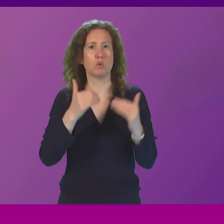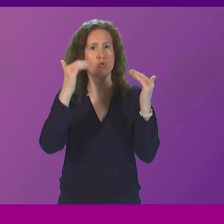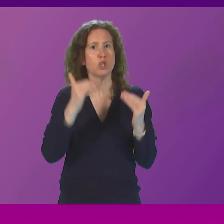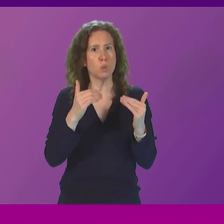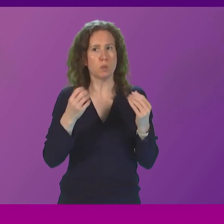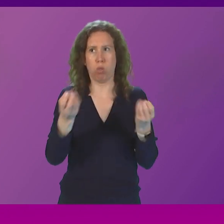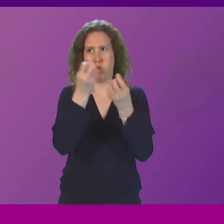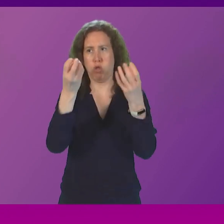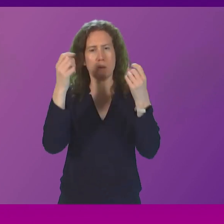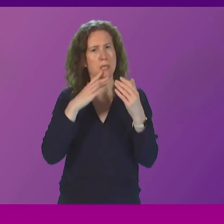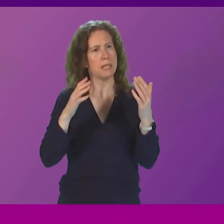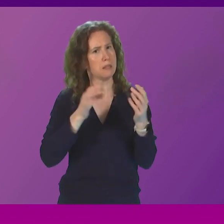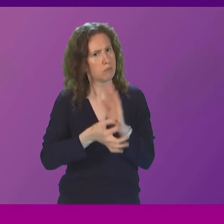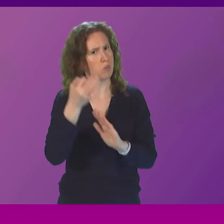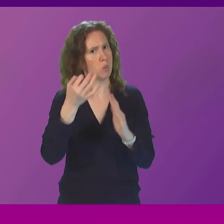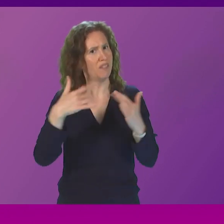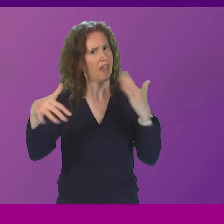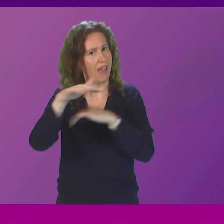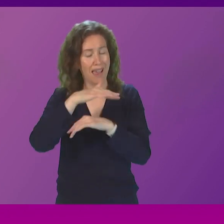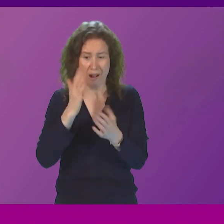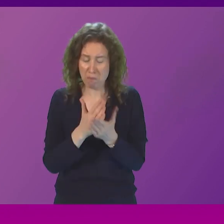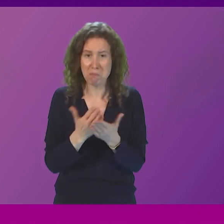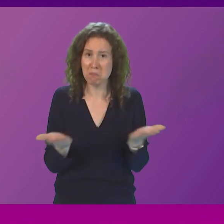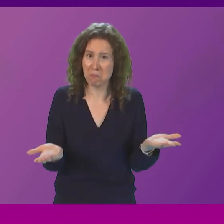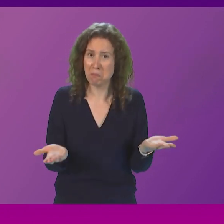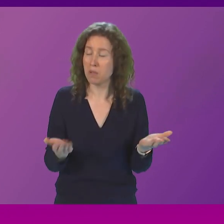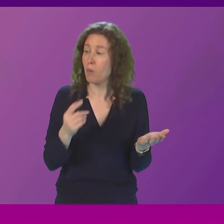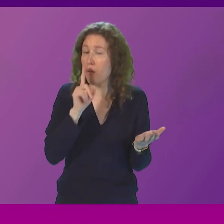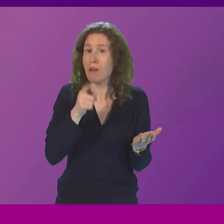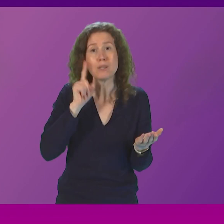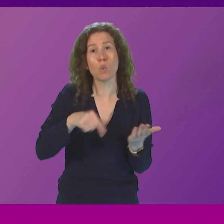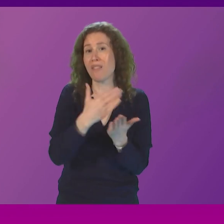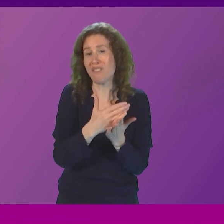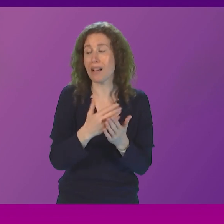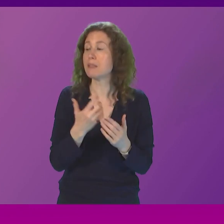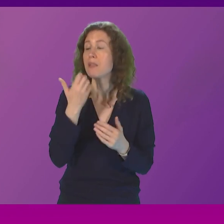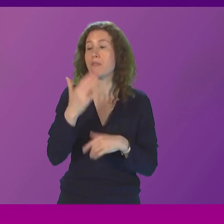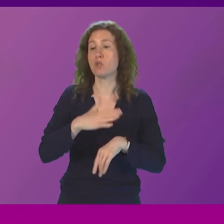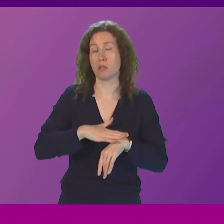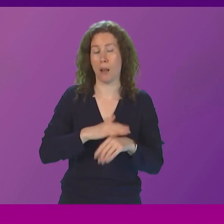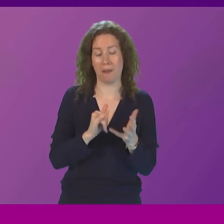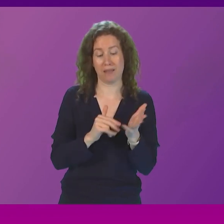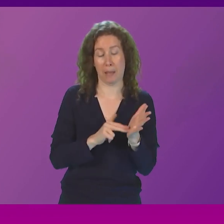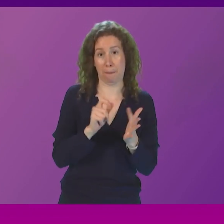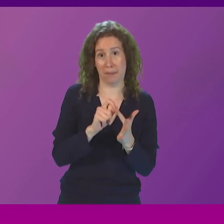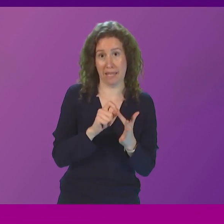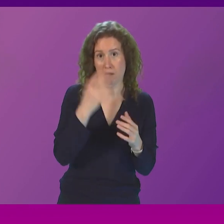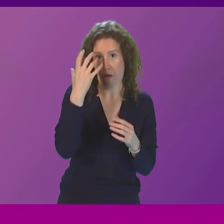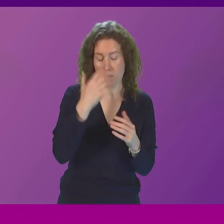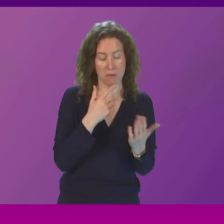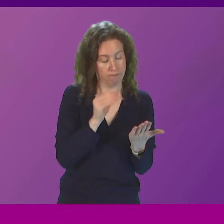It is undeniable that, every time the SNP Government brings forward action to tackle